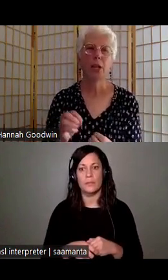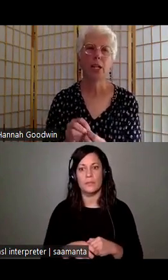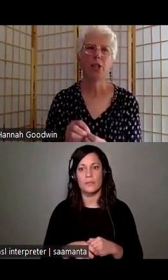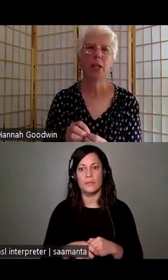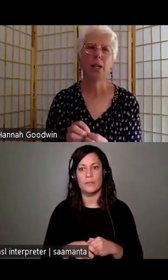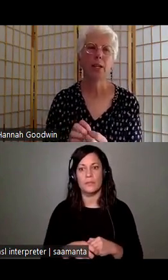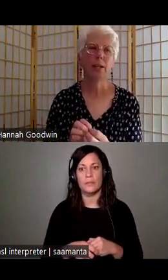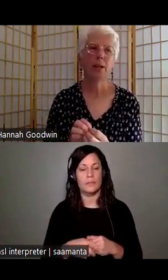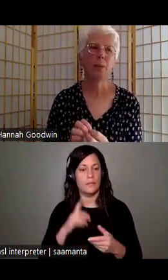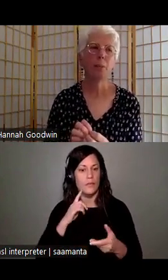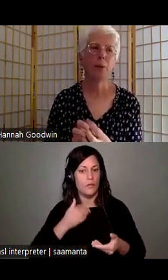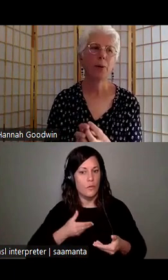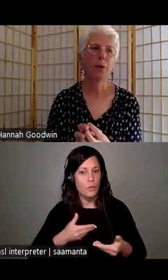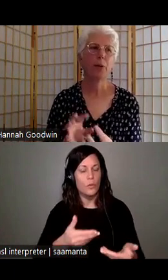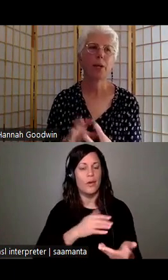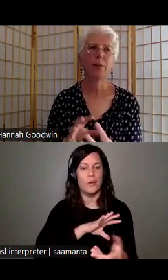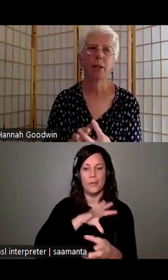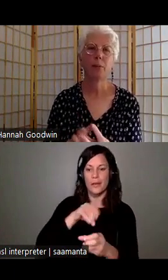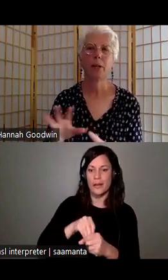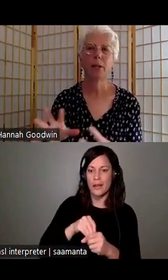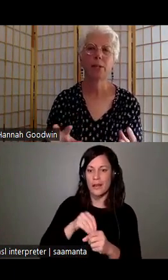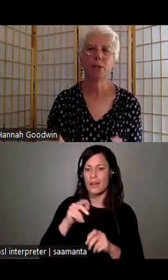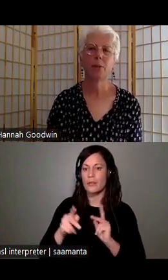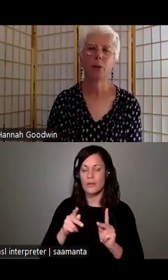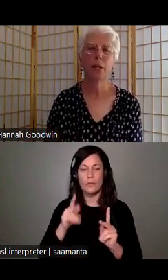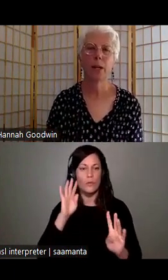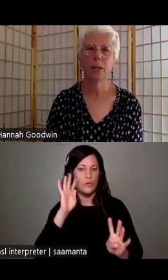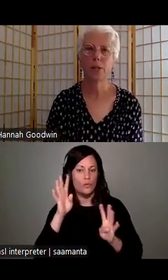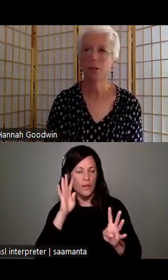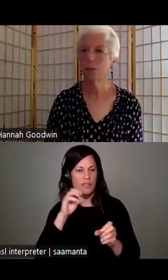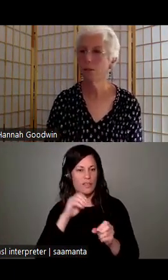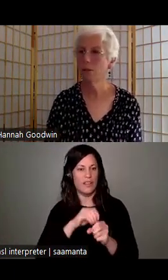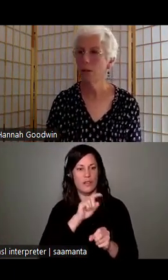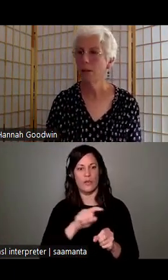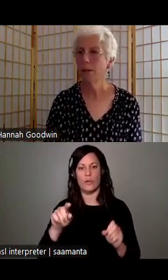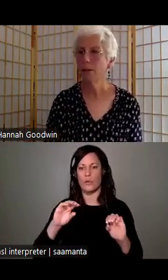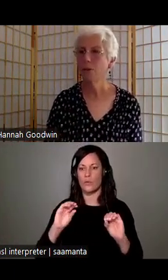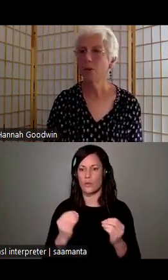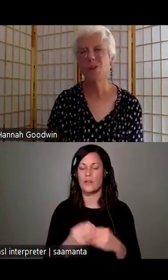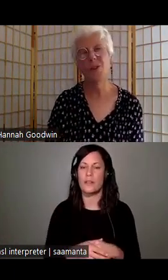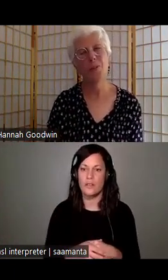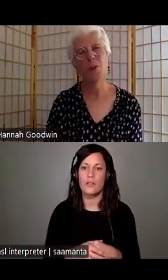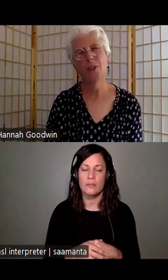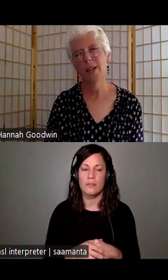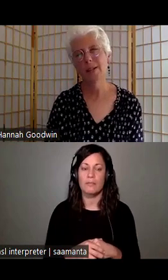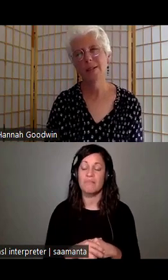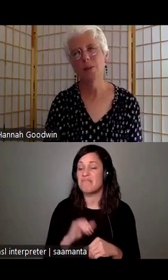and engaging people creatively within these different organizations. So those are a few things